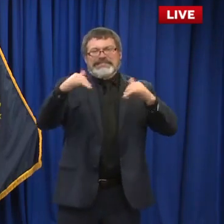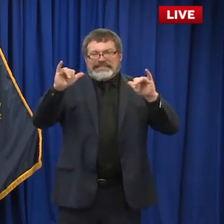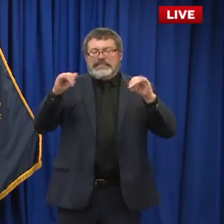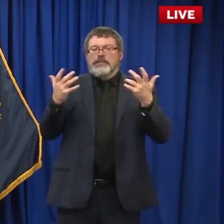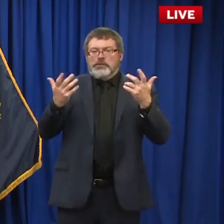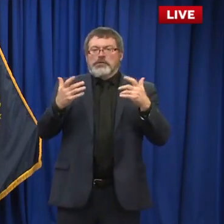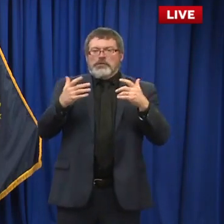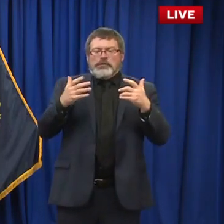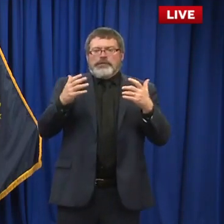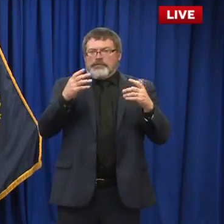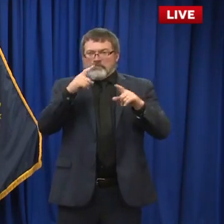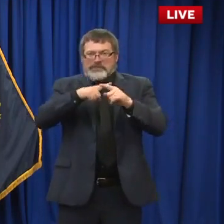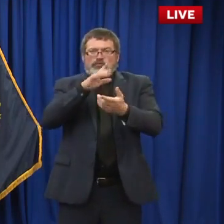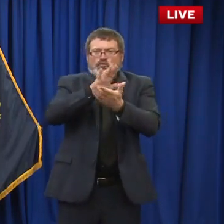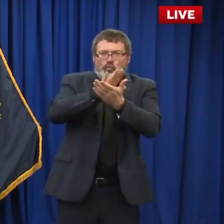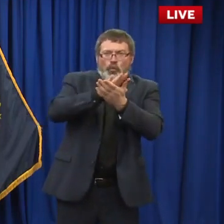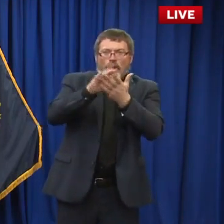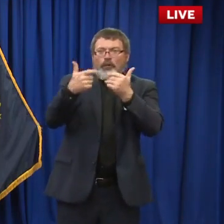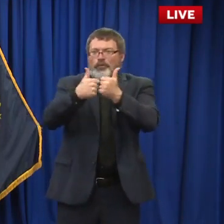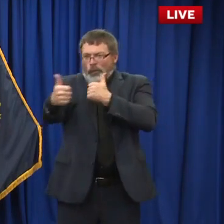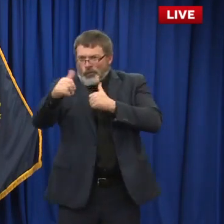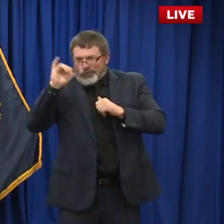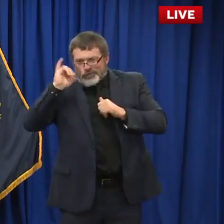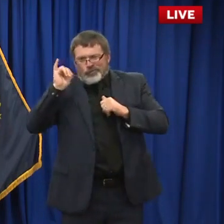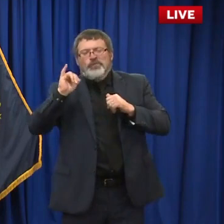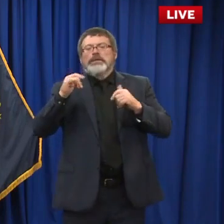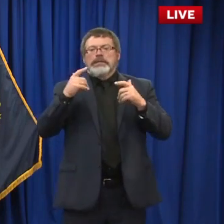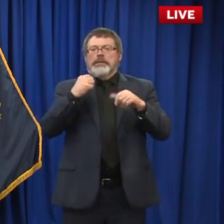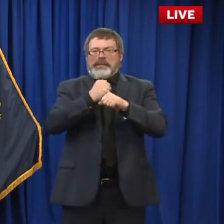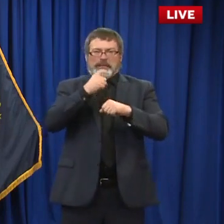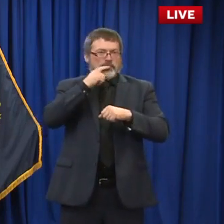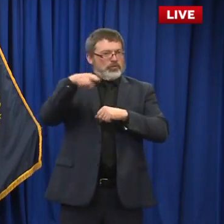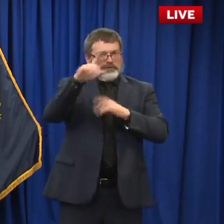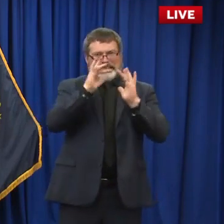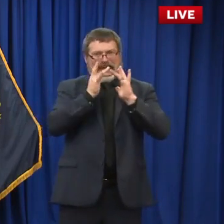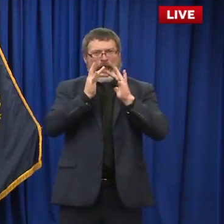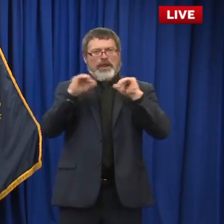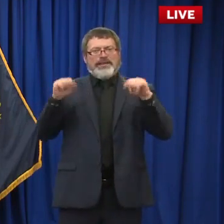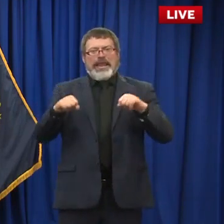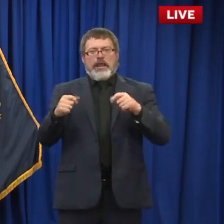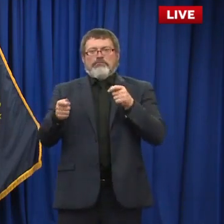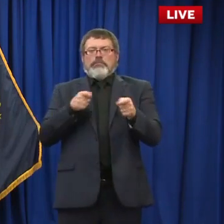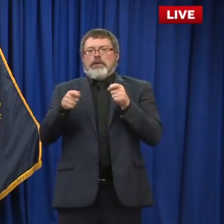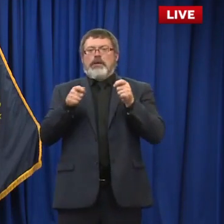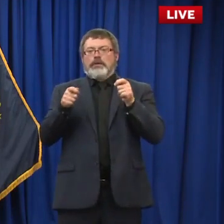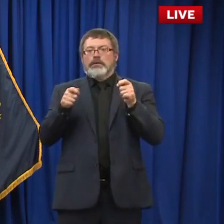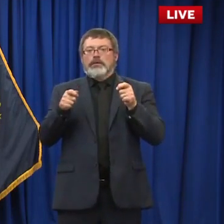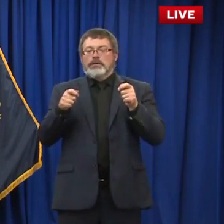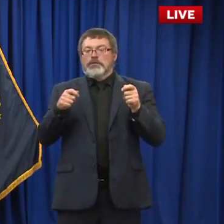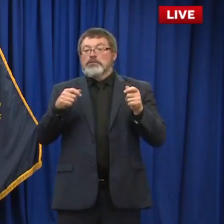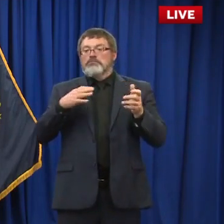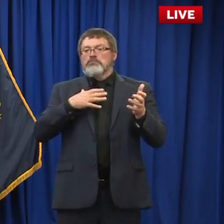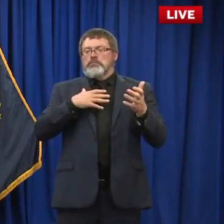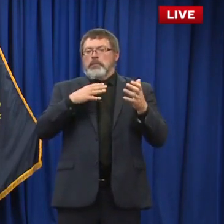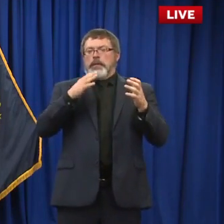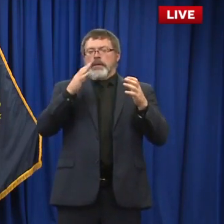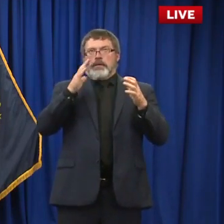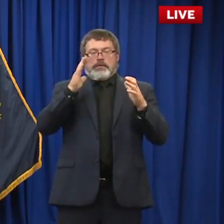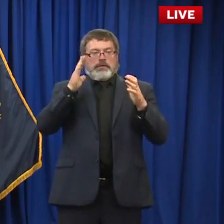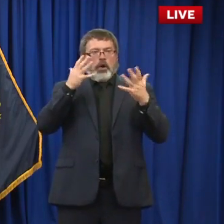SO WE WANTED TO MAKE SURE WE WERE MAKING THOSE INVESTMENTS AND UPGRADING THE SYSTEM SO PEOPLE HAVE THAT CONNECTIVITY.